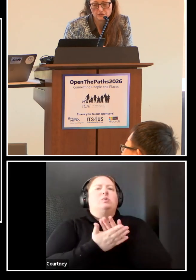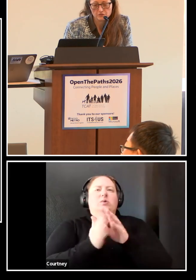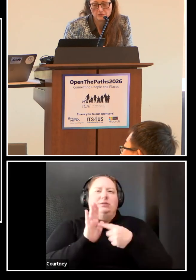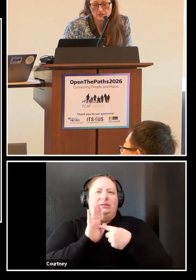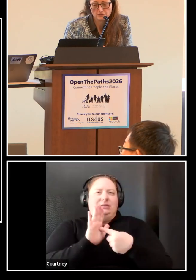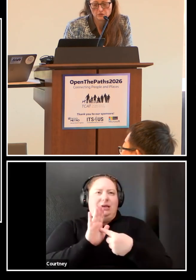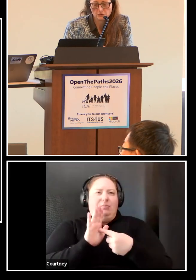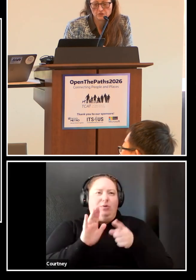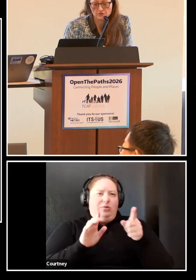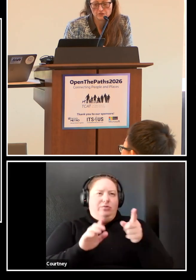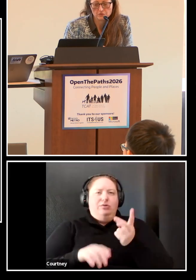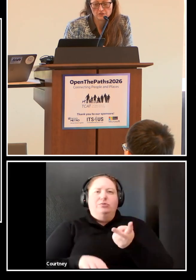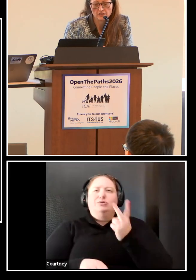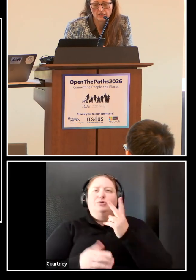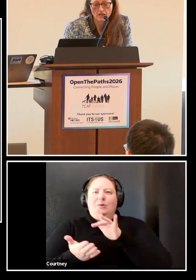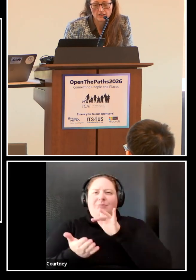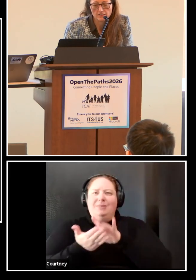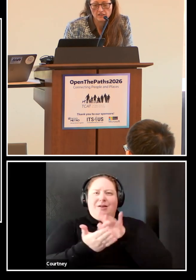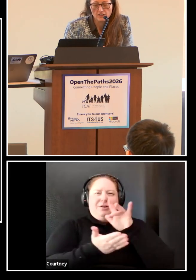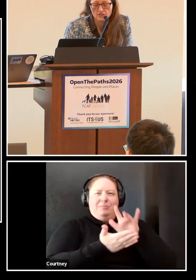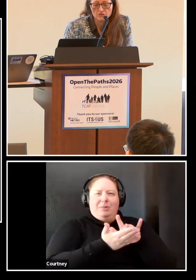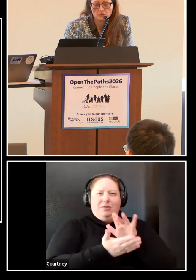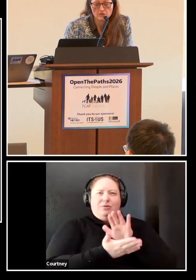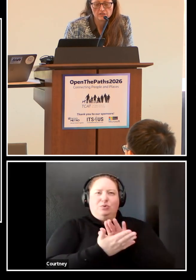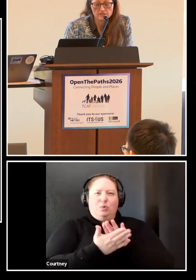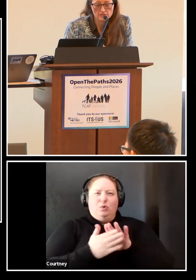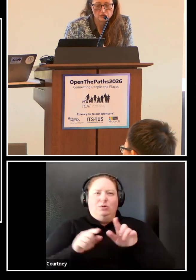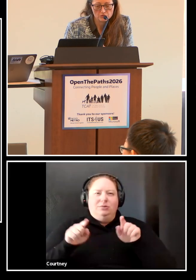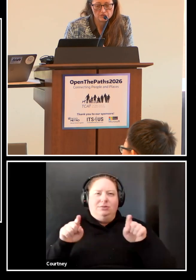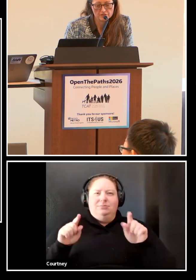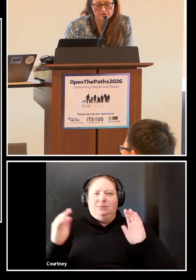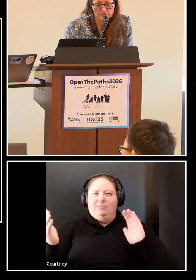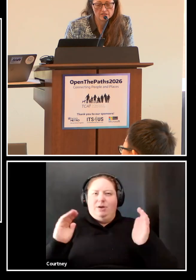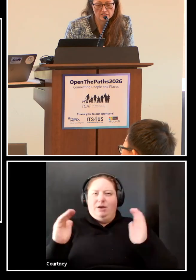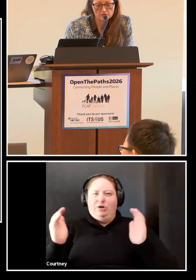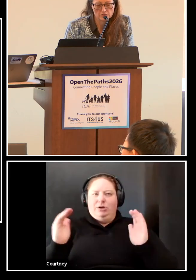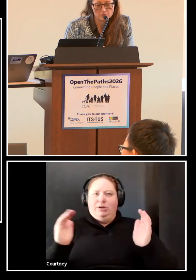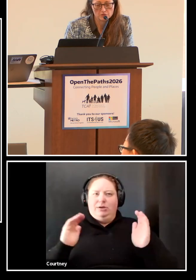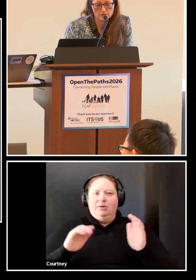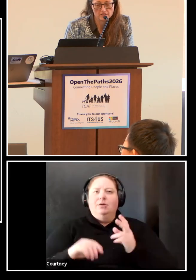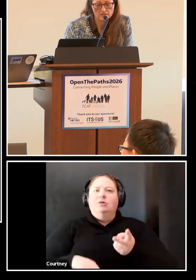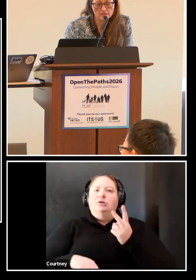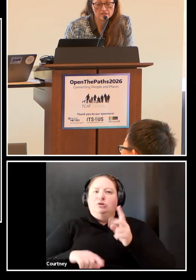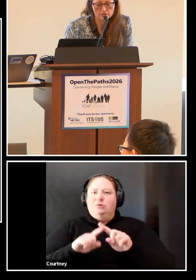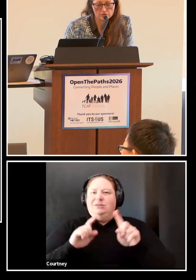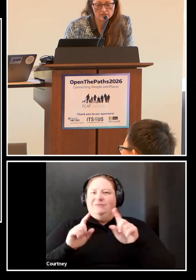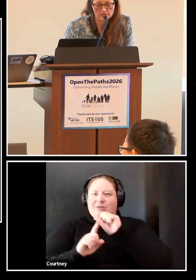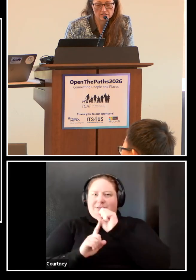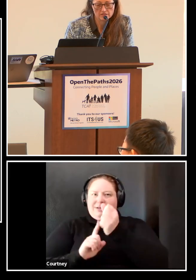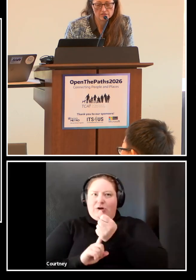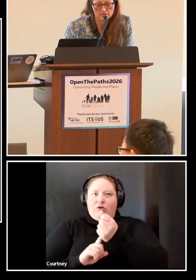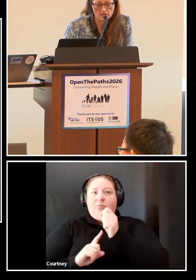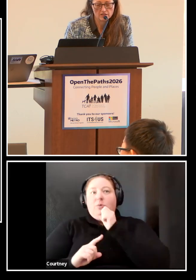two middle schools we're looking at what are the two different scenarios between an unconstrained